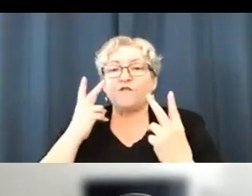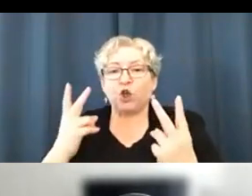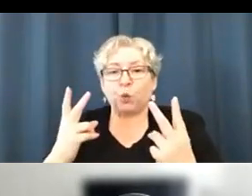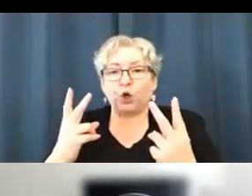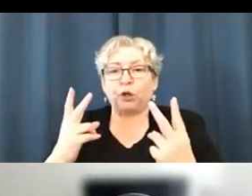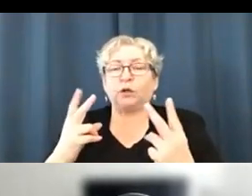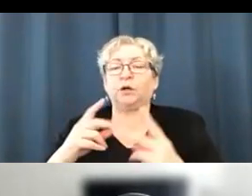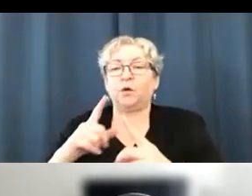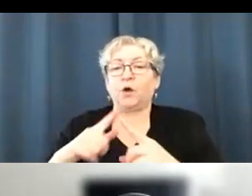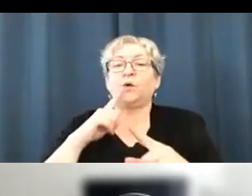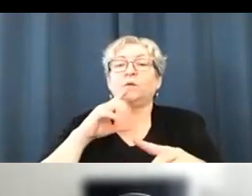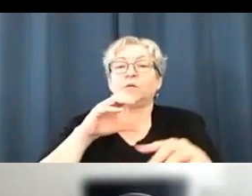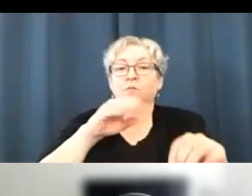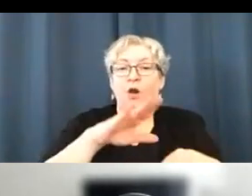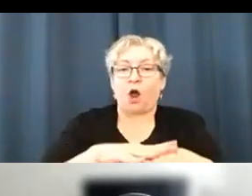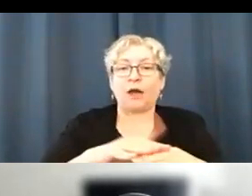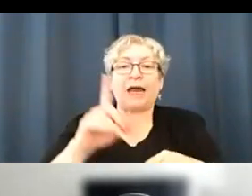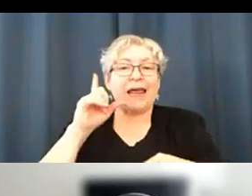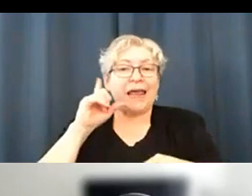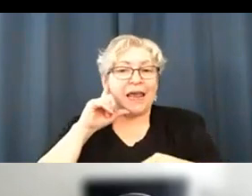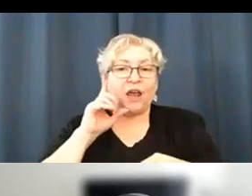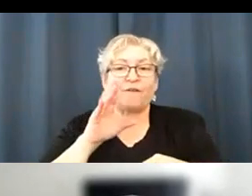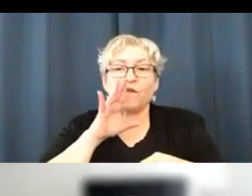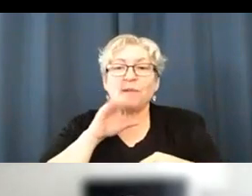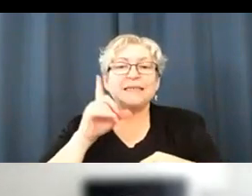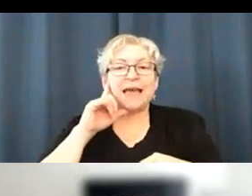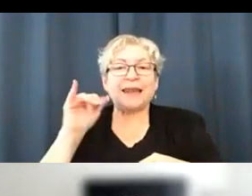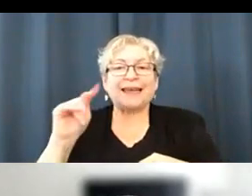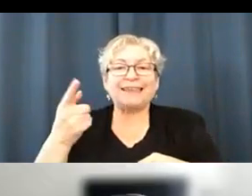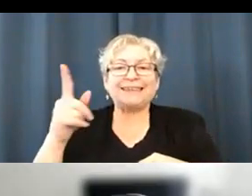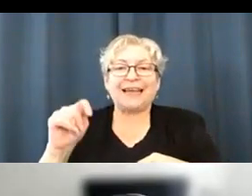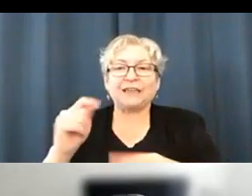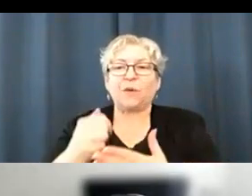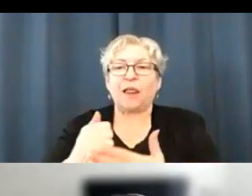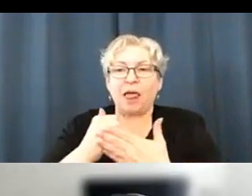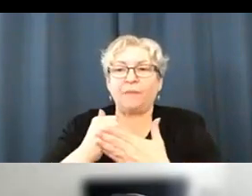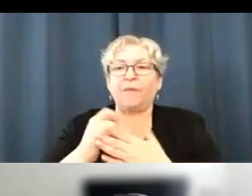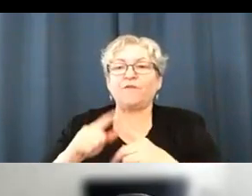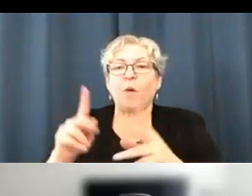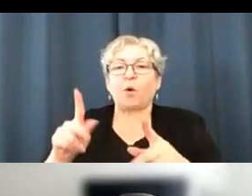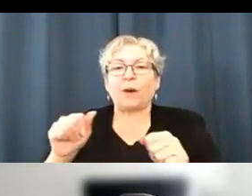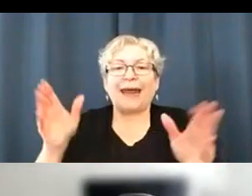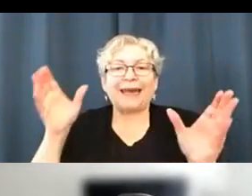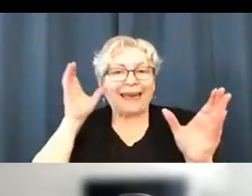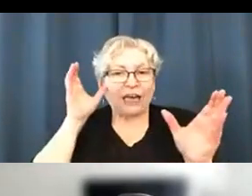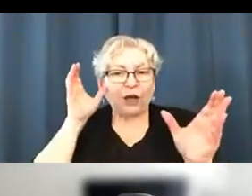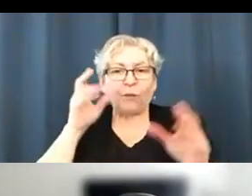you will hear the speech in a text format, which is very helpful for first sighted person who never uses the screen reader